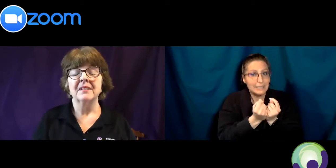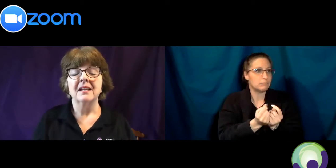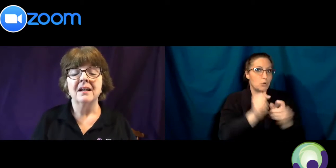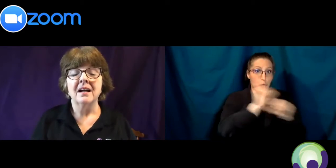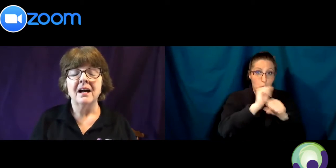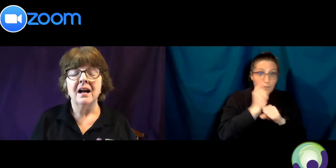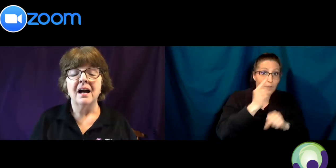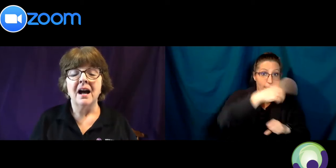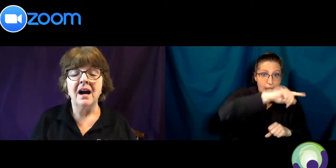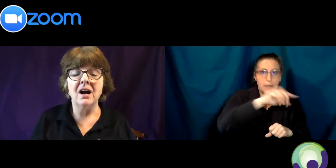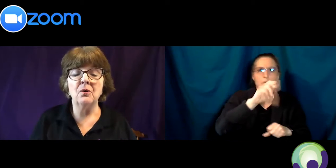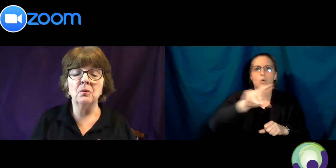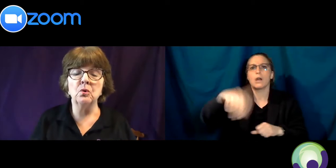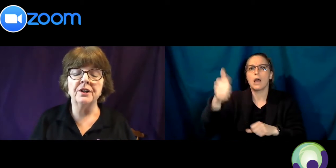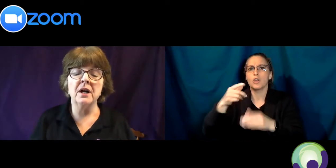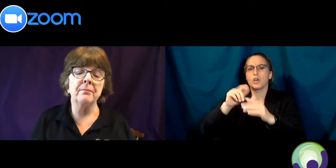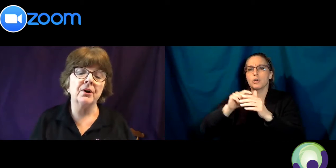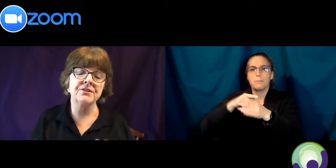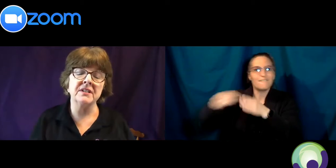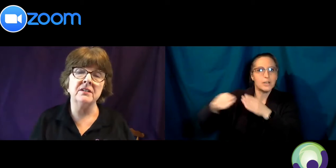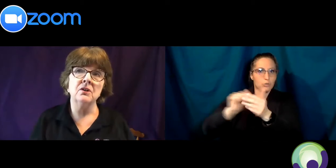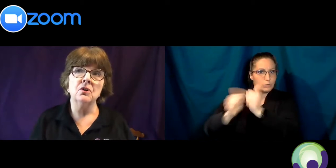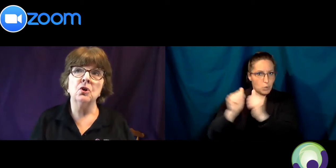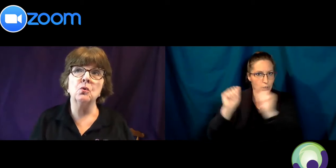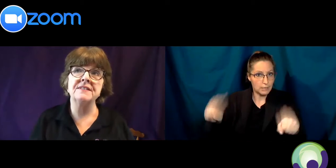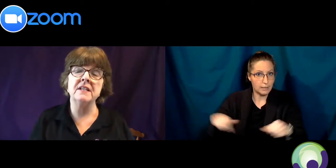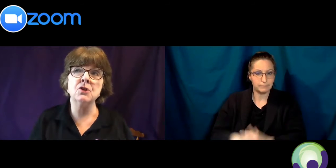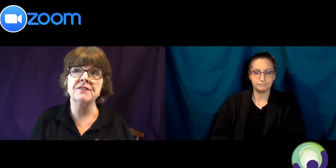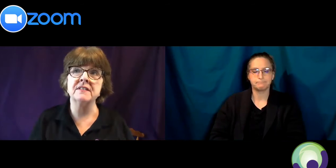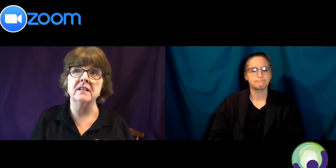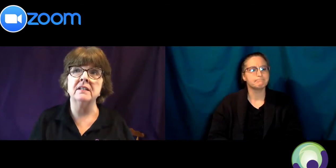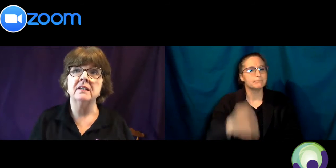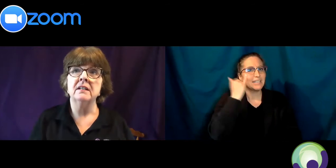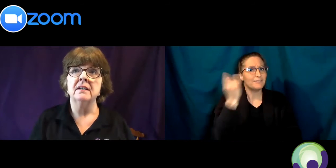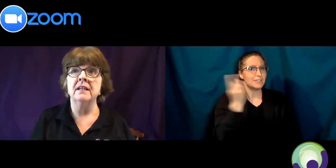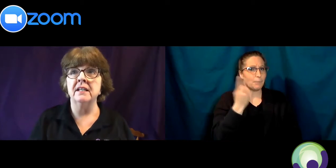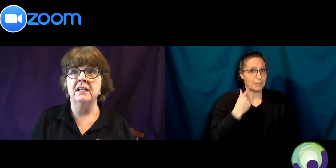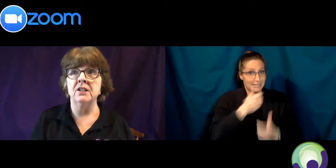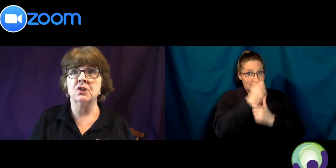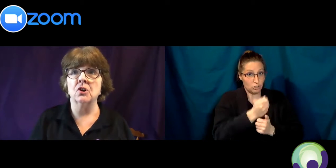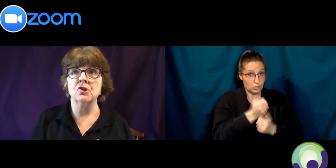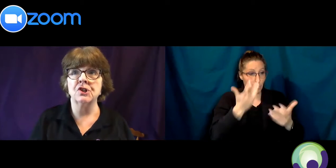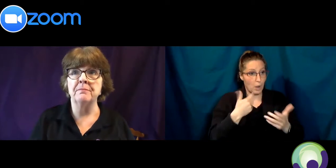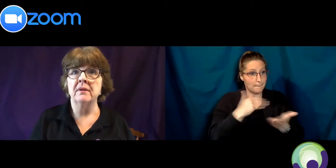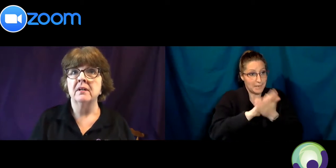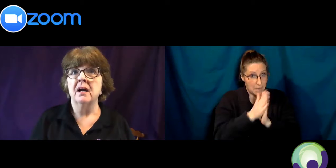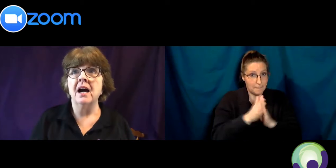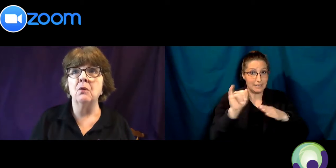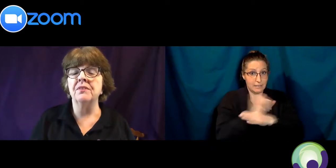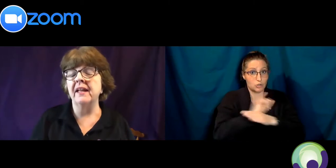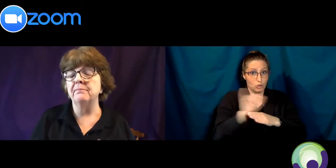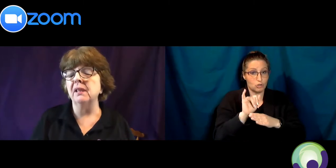Maryann: How would a person who was interested in an internship, how would they apply?